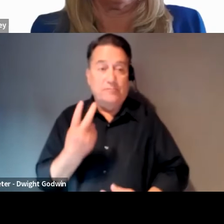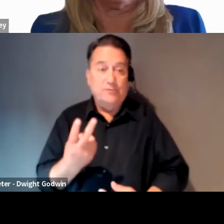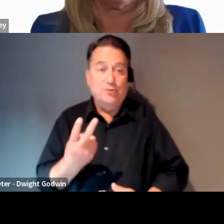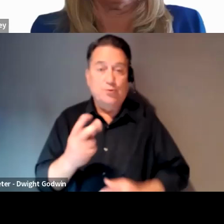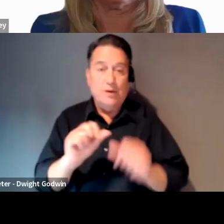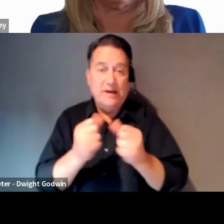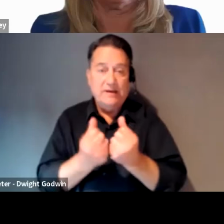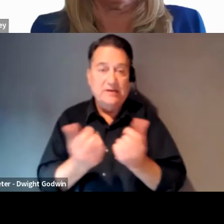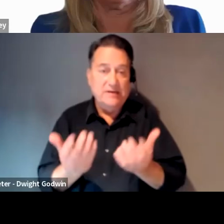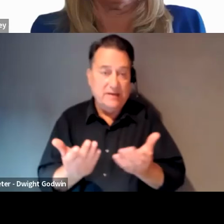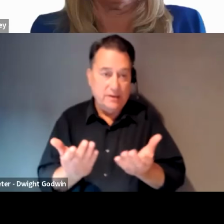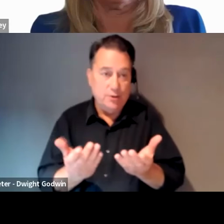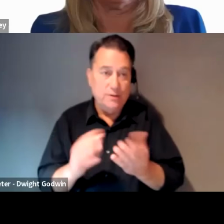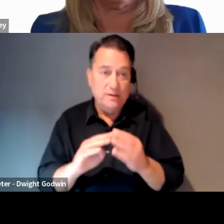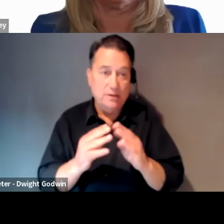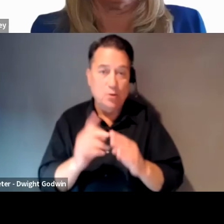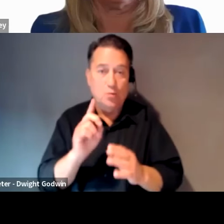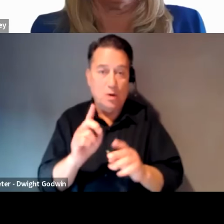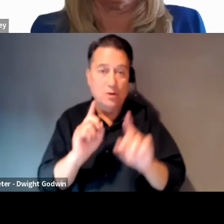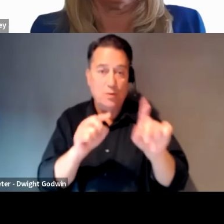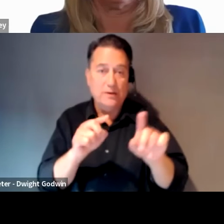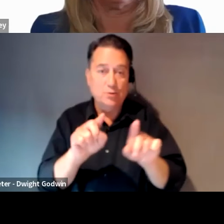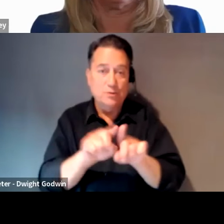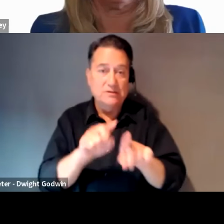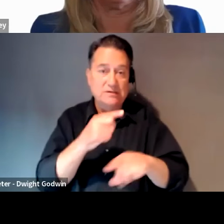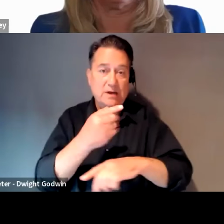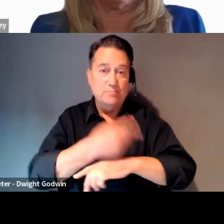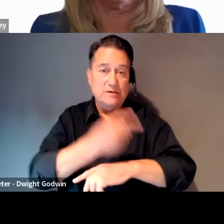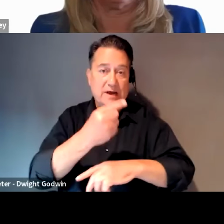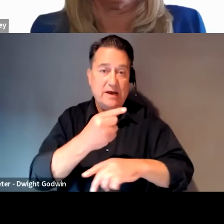and one went to a same day admission program,